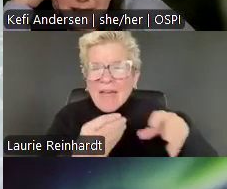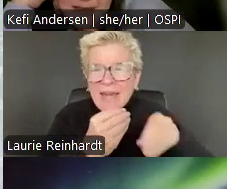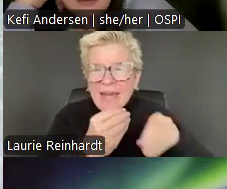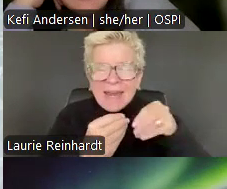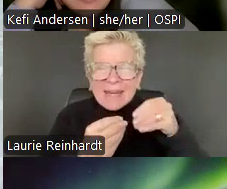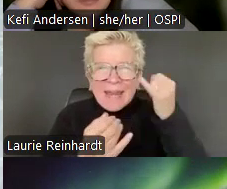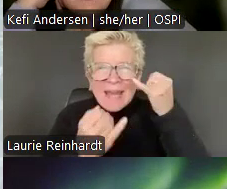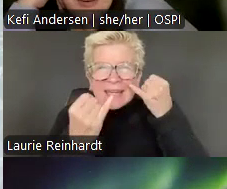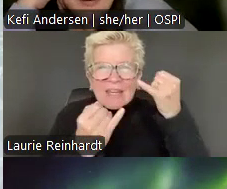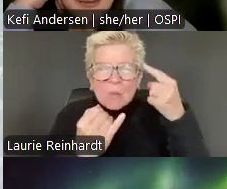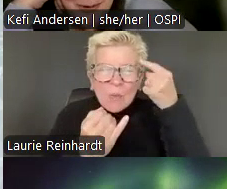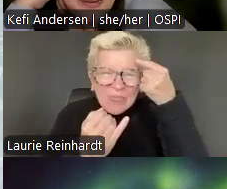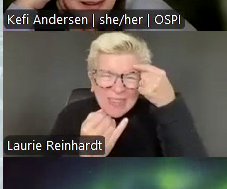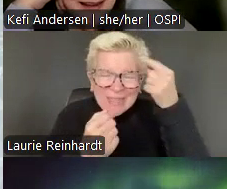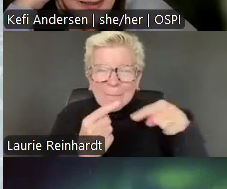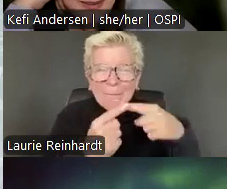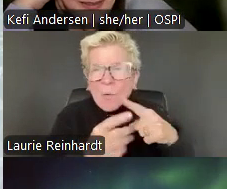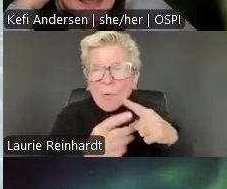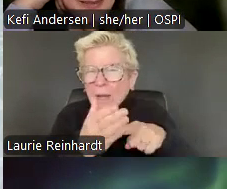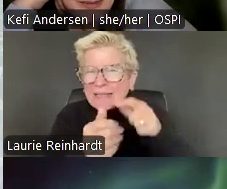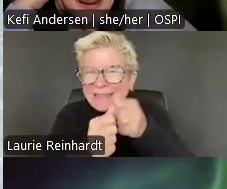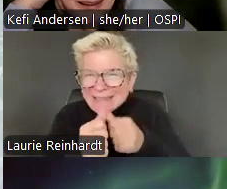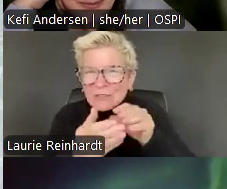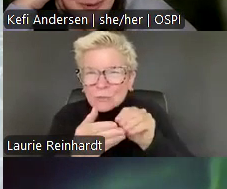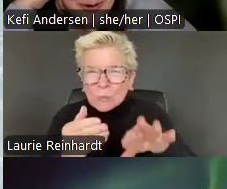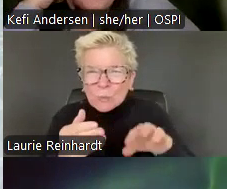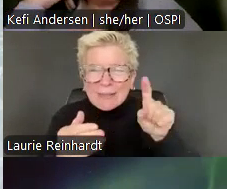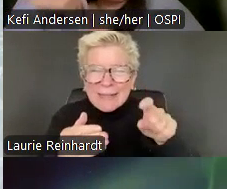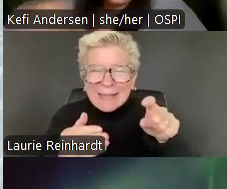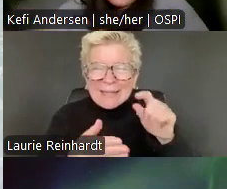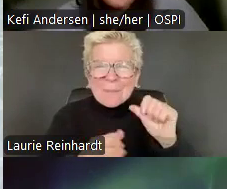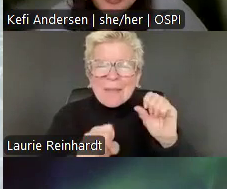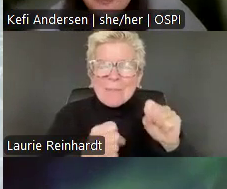need to get this credit the most and how can we reach them and make it more fascinating for